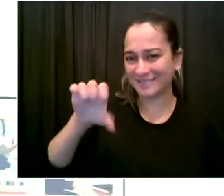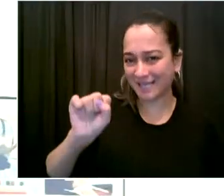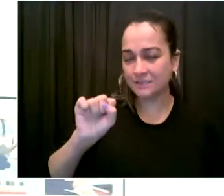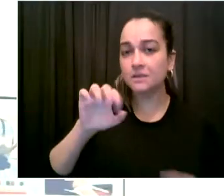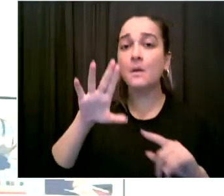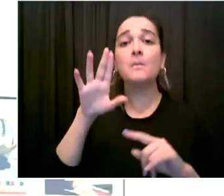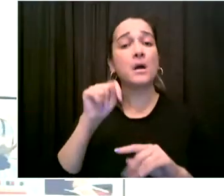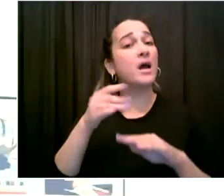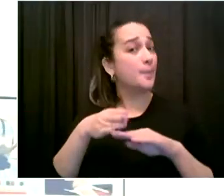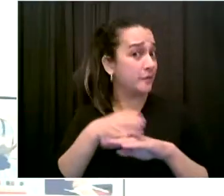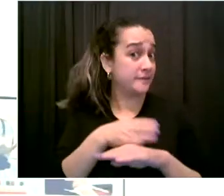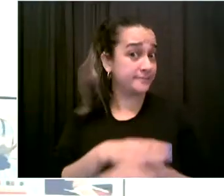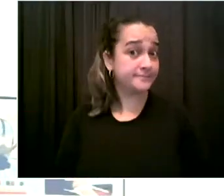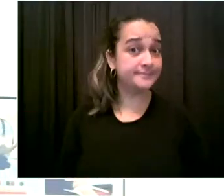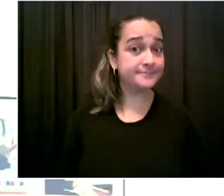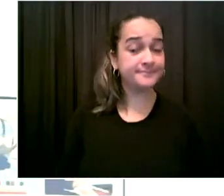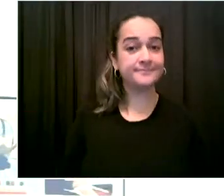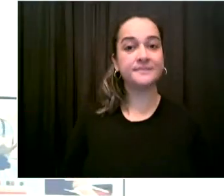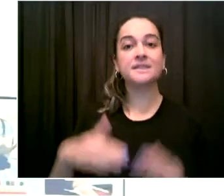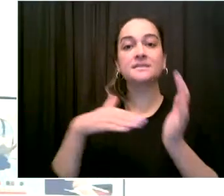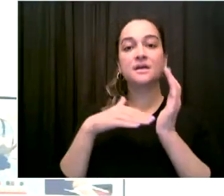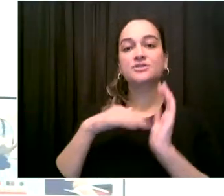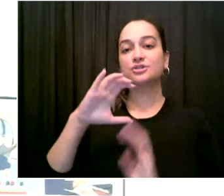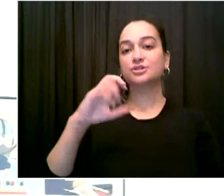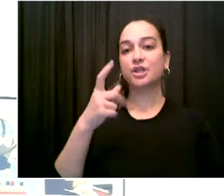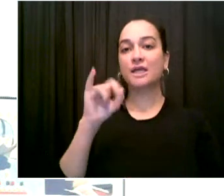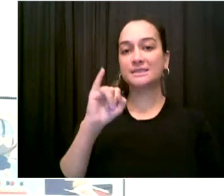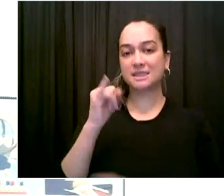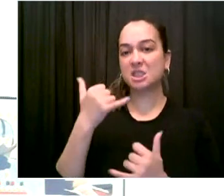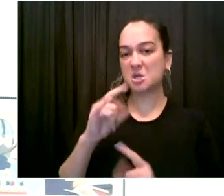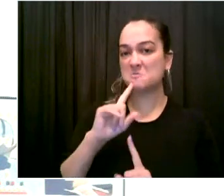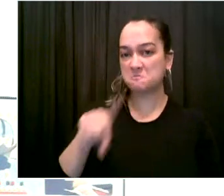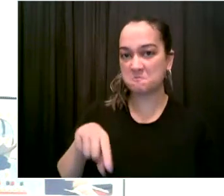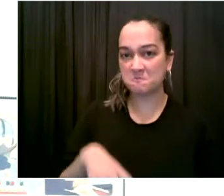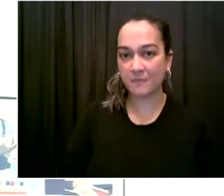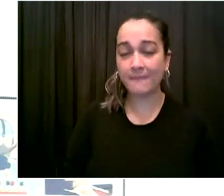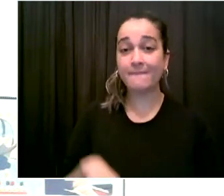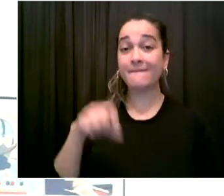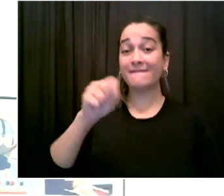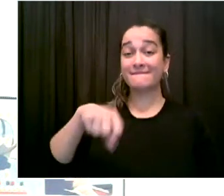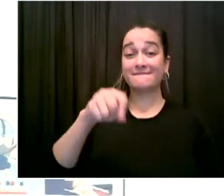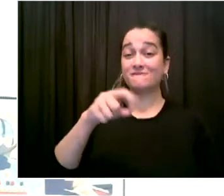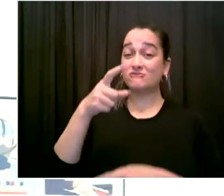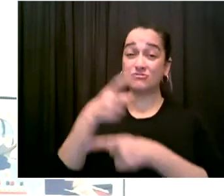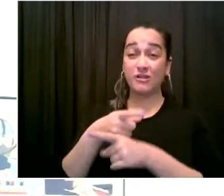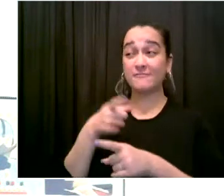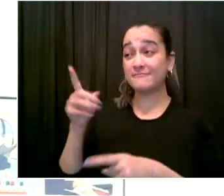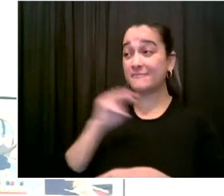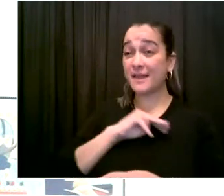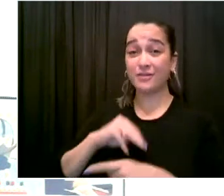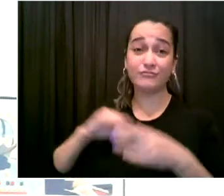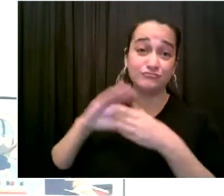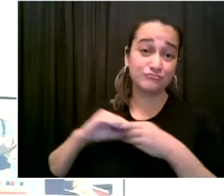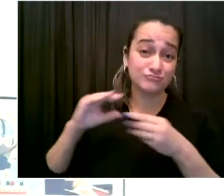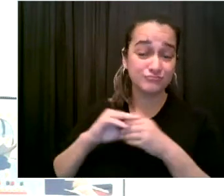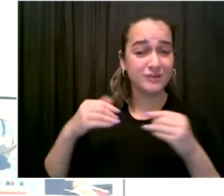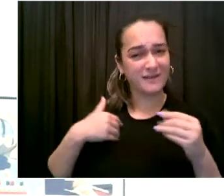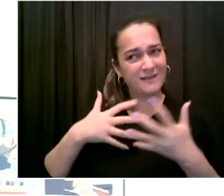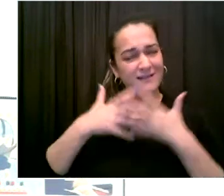DR. CHOKSHI YOU WANT TO ADD? I WILL JUST ADD A COUPLE OF